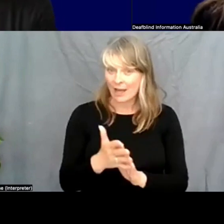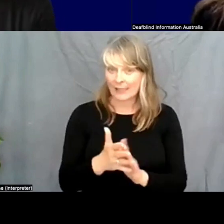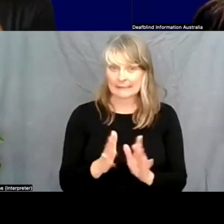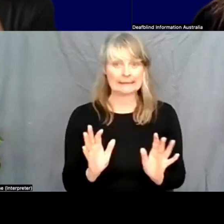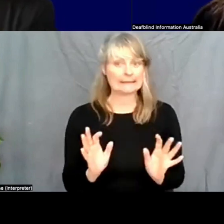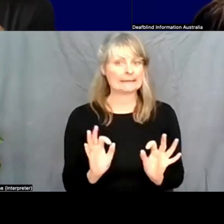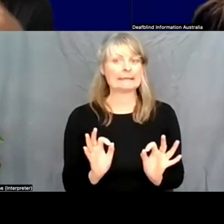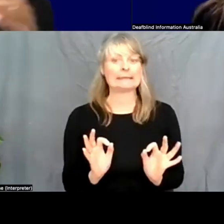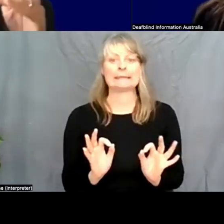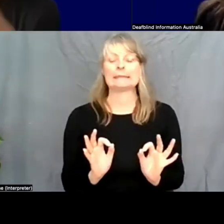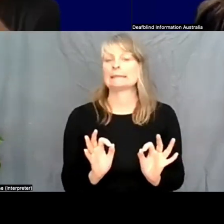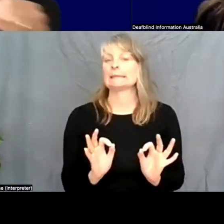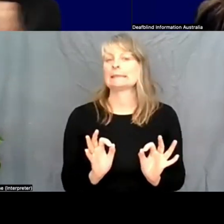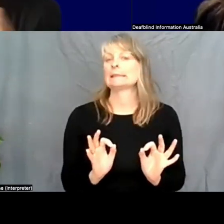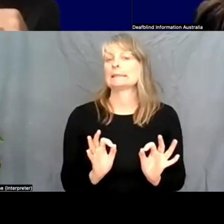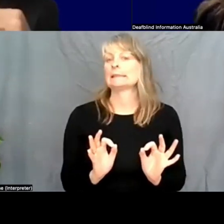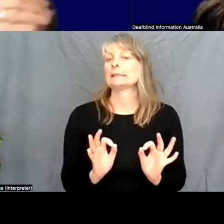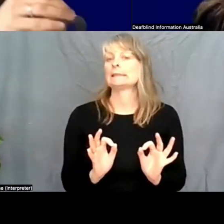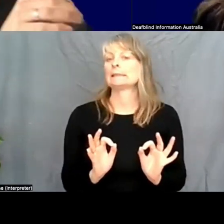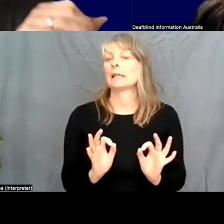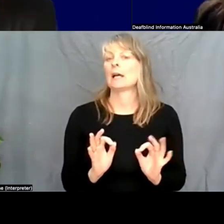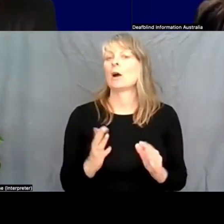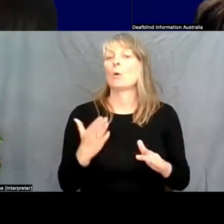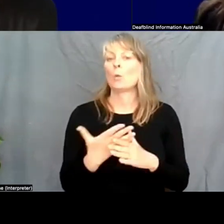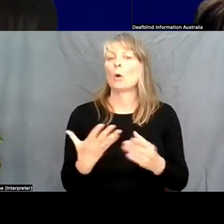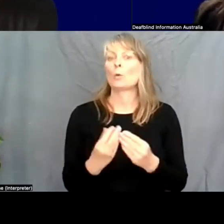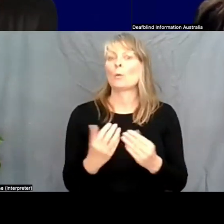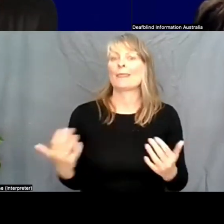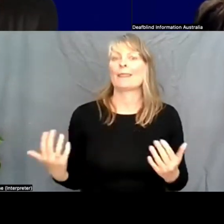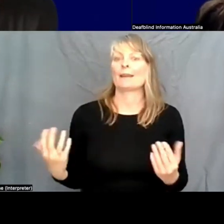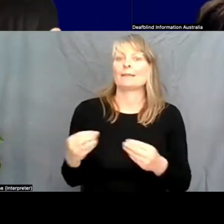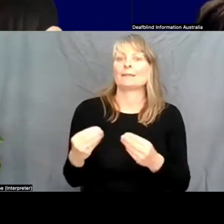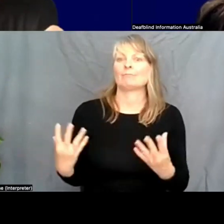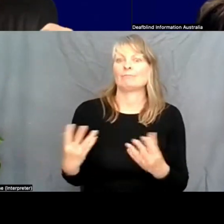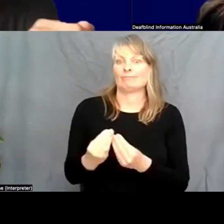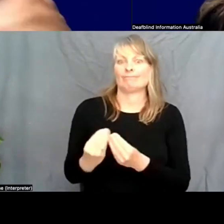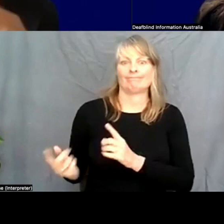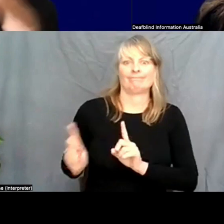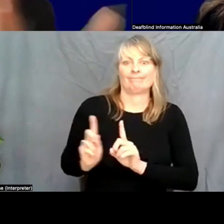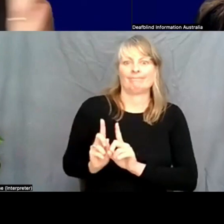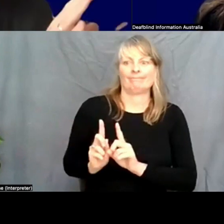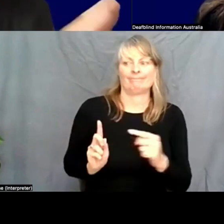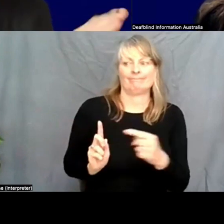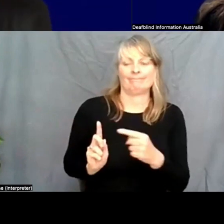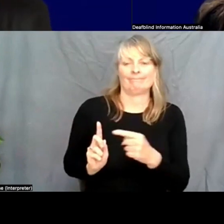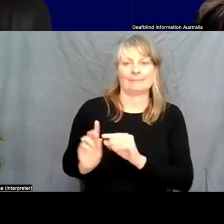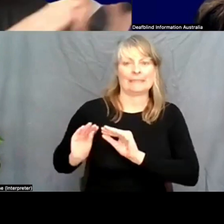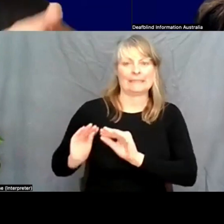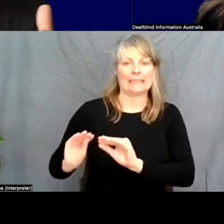that level. I would always work with a co-worker and I know the bit that I bring is about some